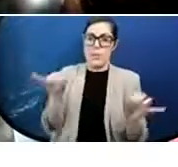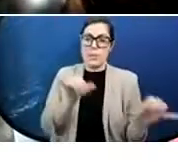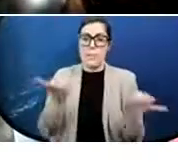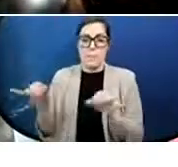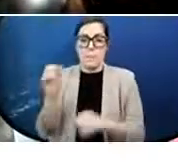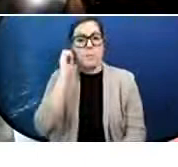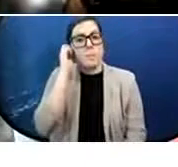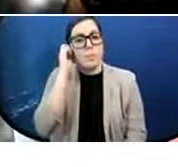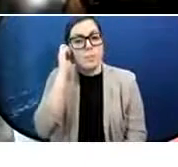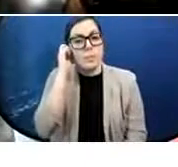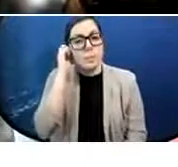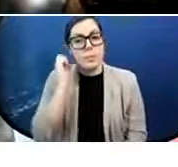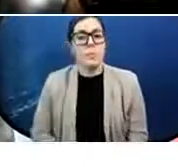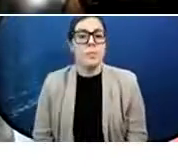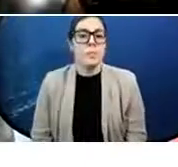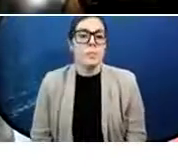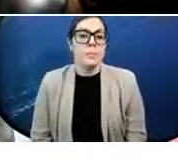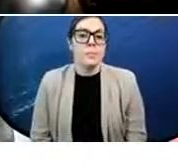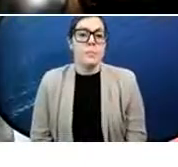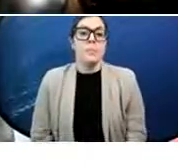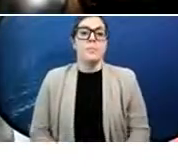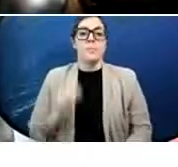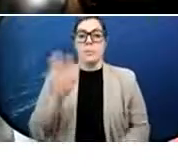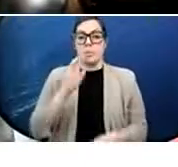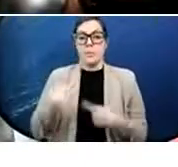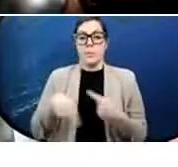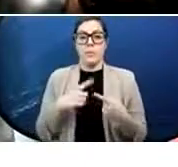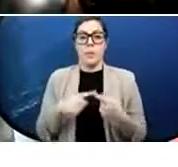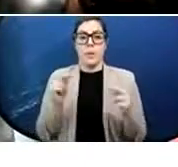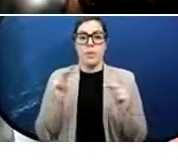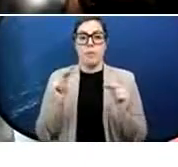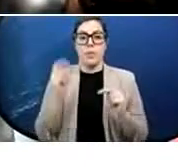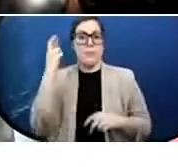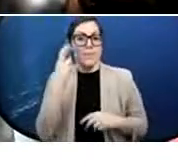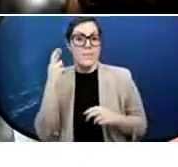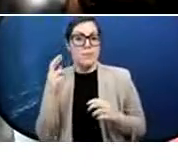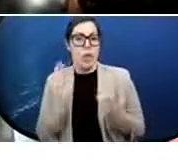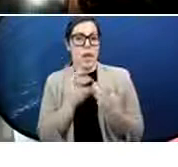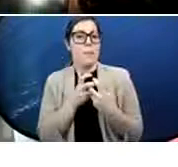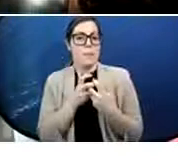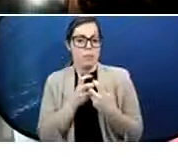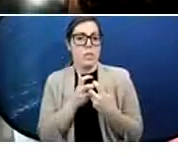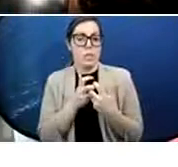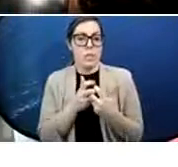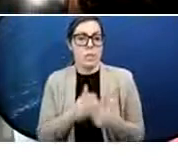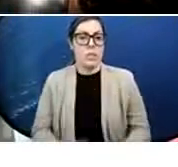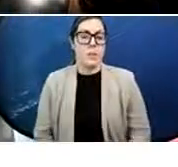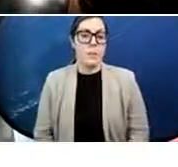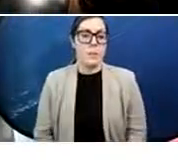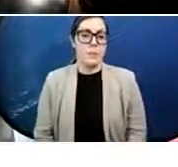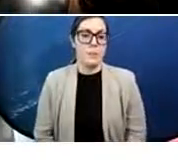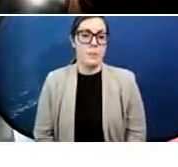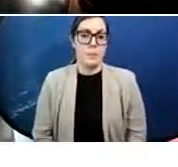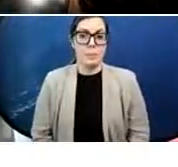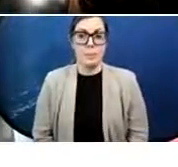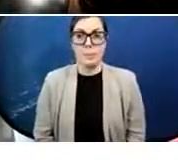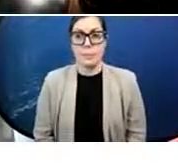We're going to talk about negotiating reasonable accommodations.